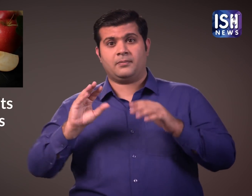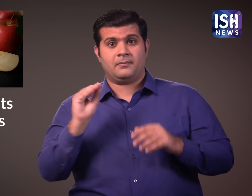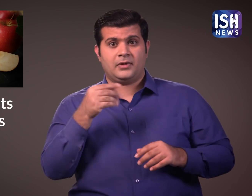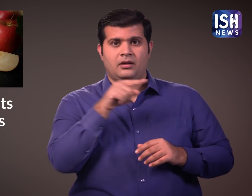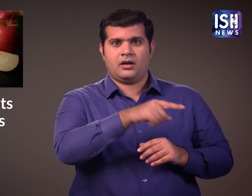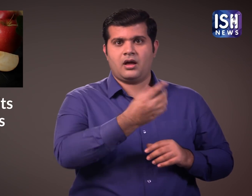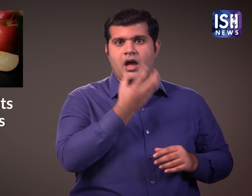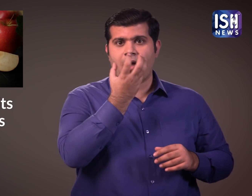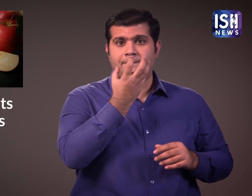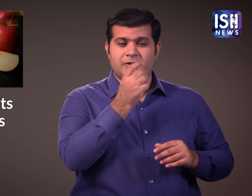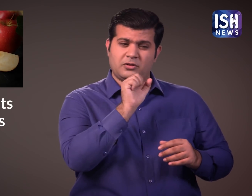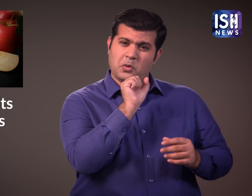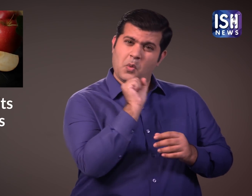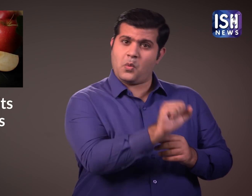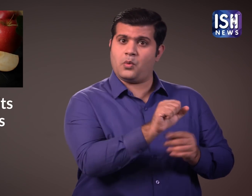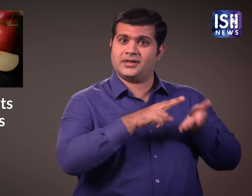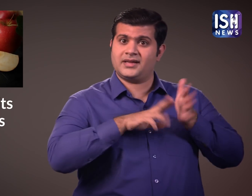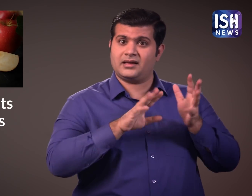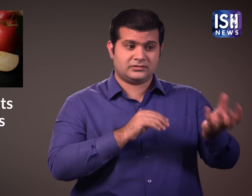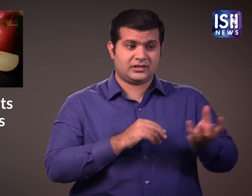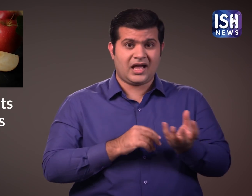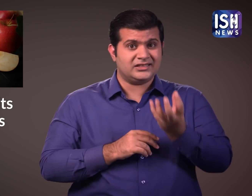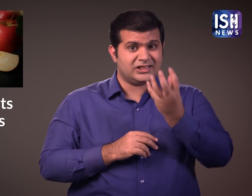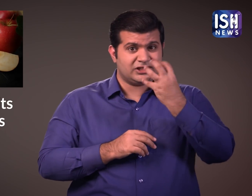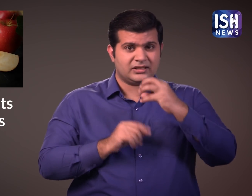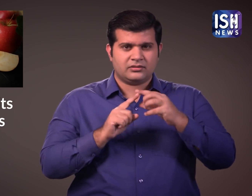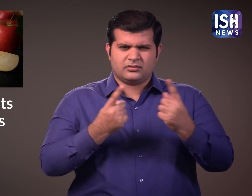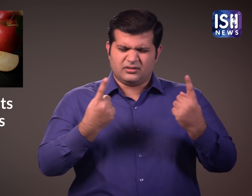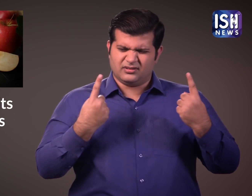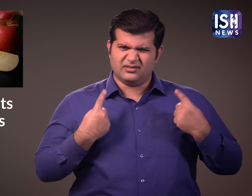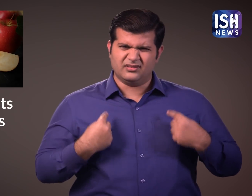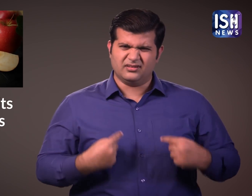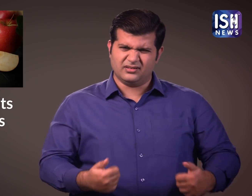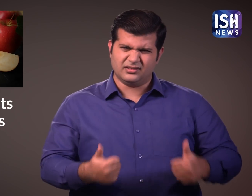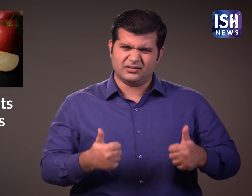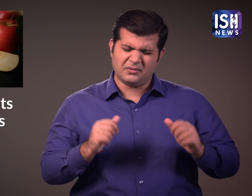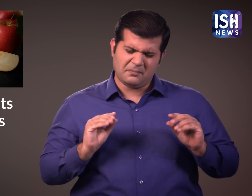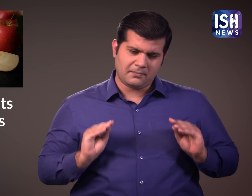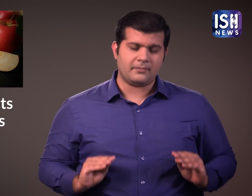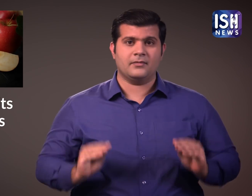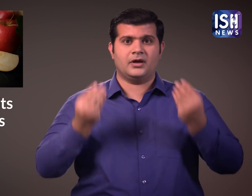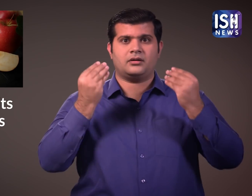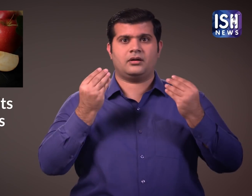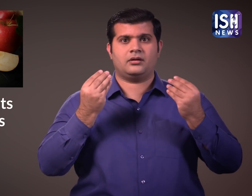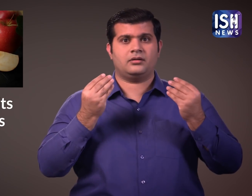Instead eat apples in its natural form. It is very healthy.